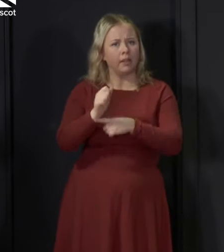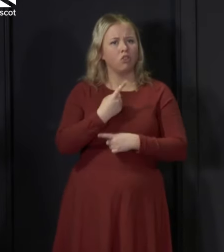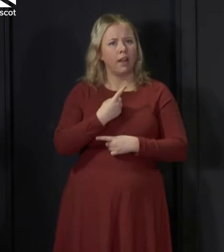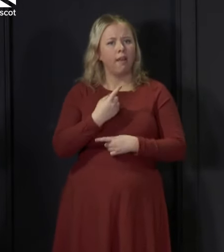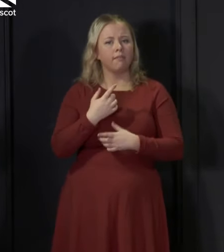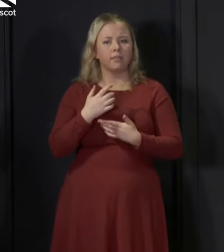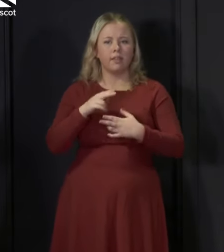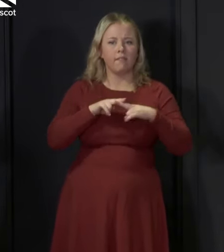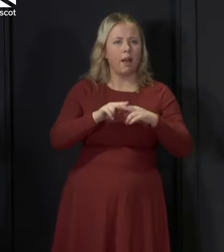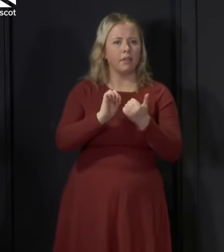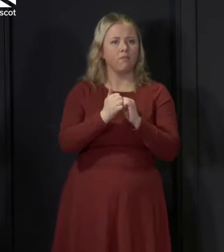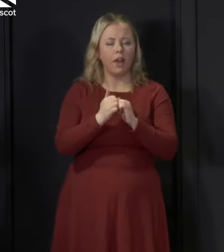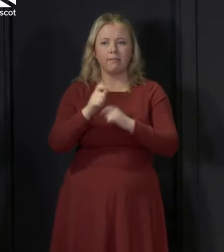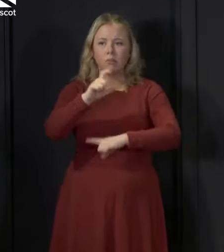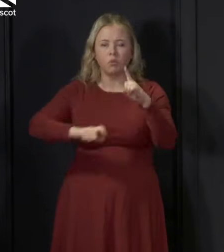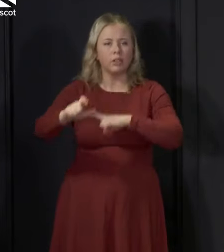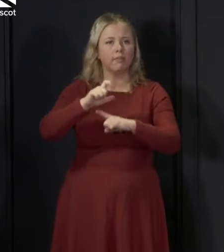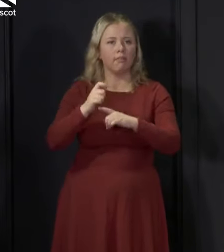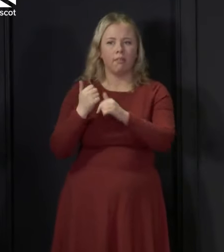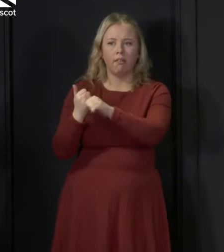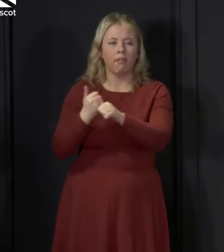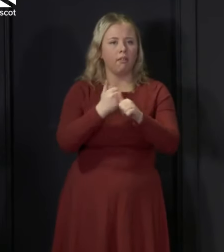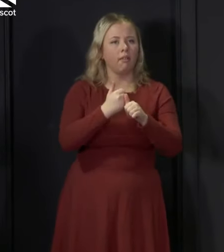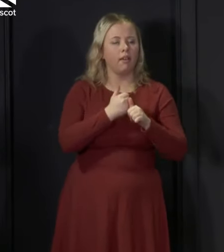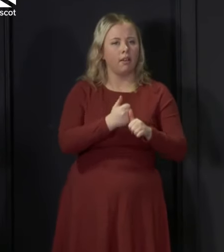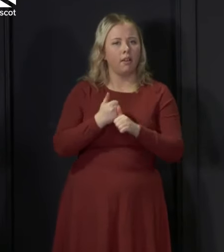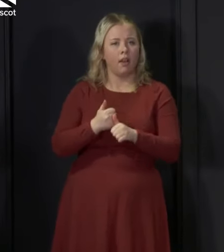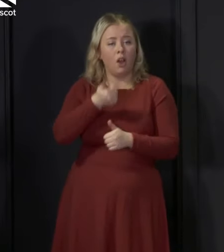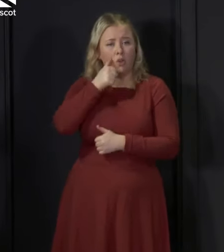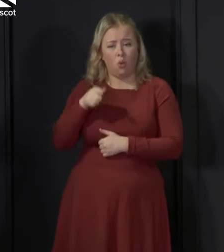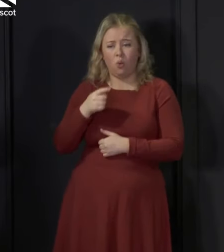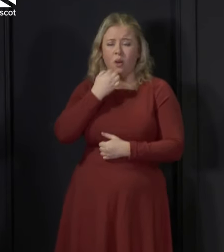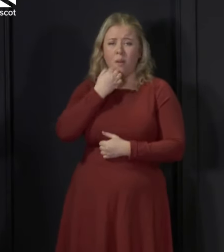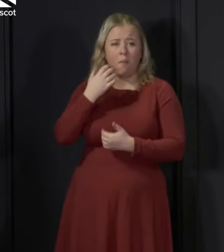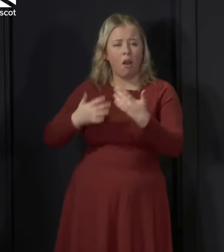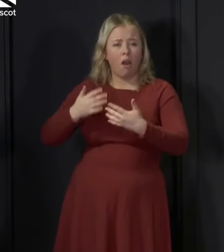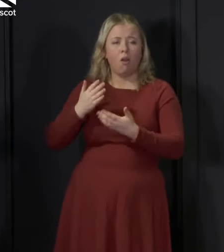And not withstanding these figures, deeply distressing figures of numbers of people dying.